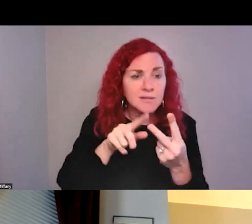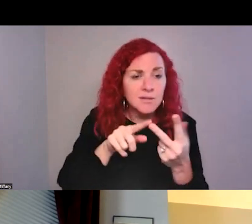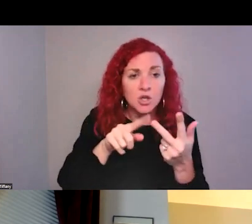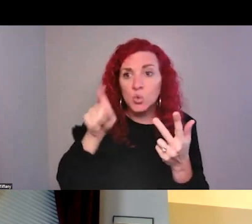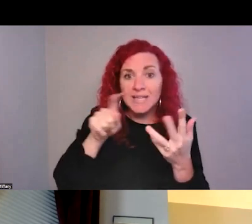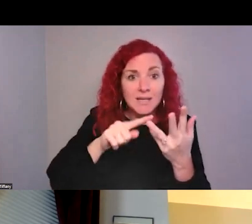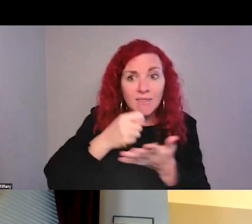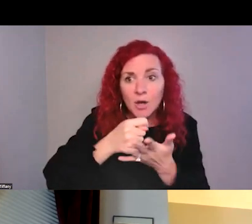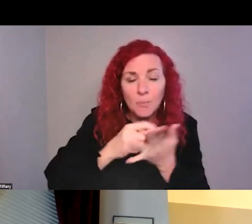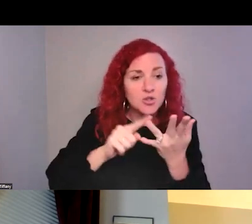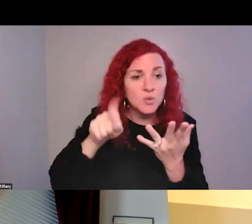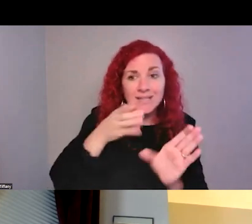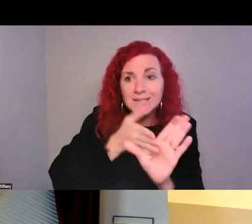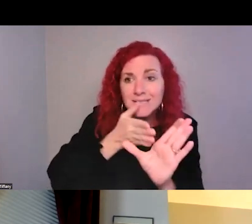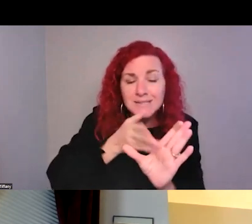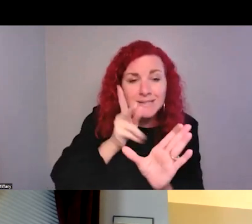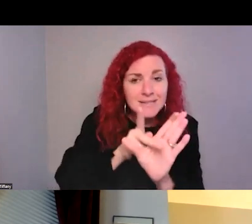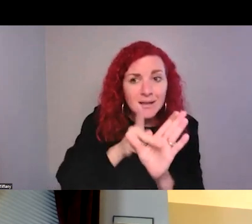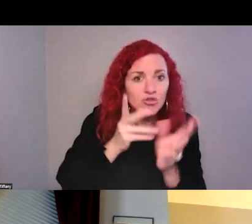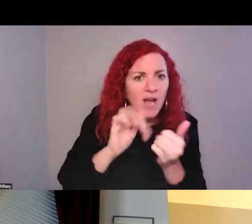DO YOU NEED A PSYCHIATRIST? HOW CAN WE GET YOU THOSE NOW?